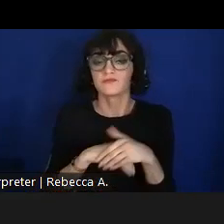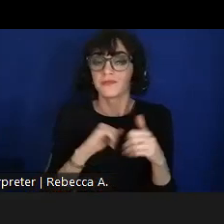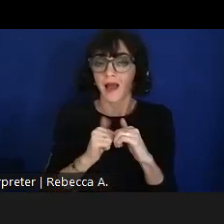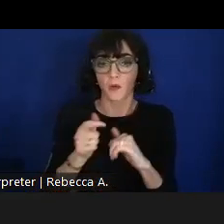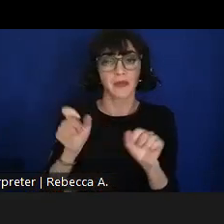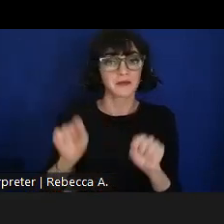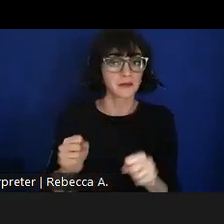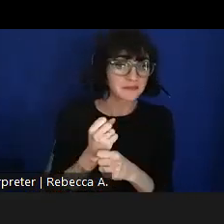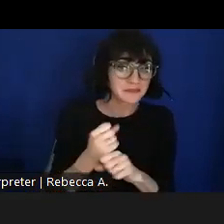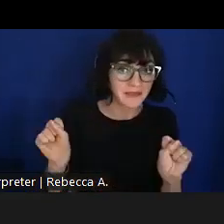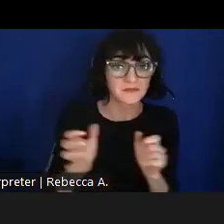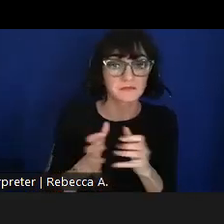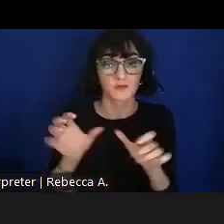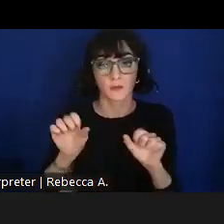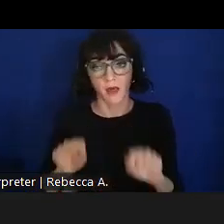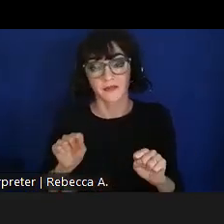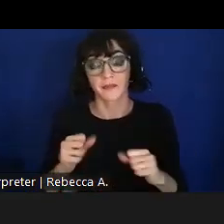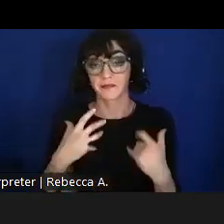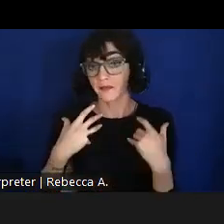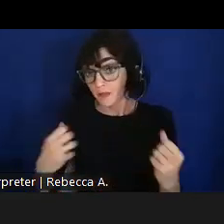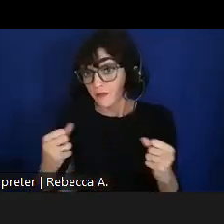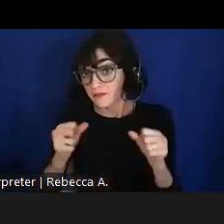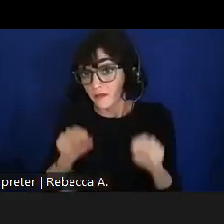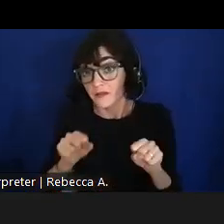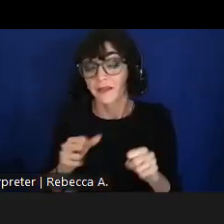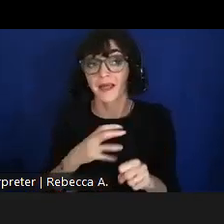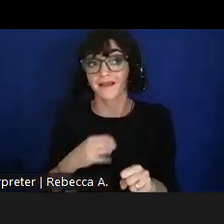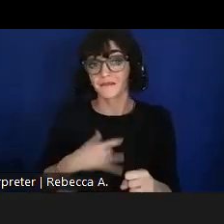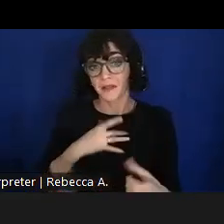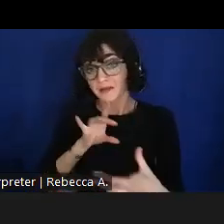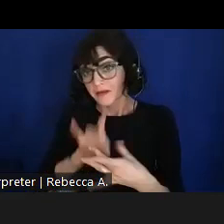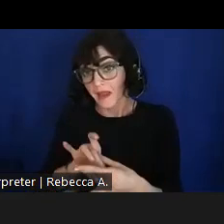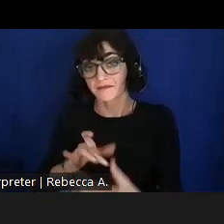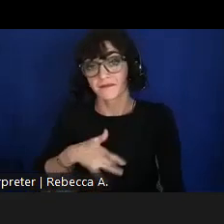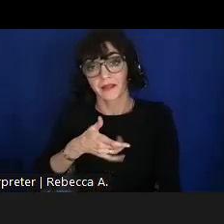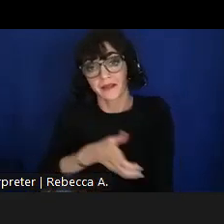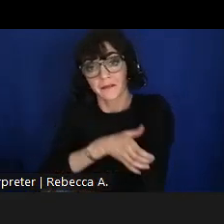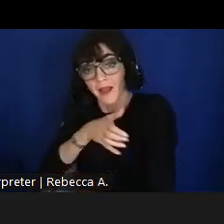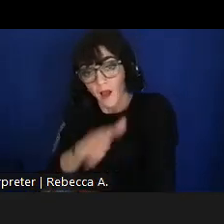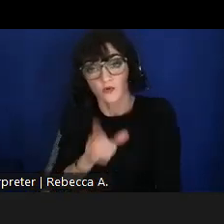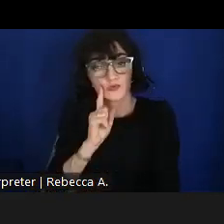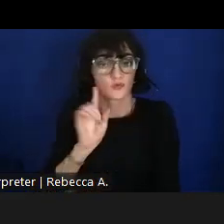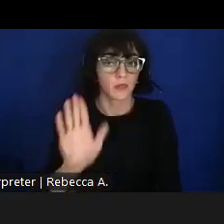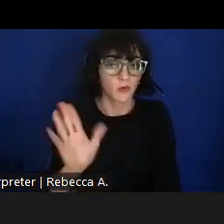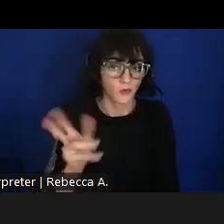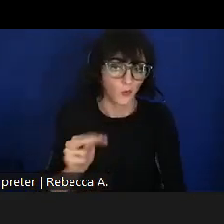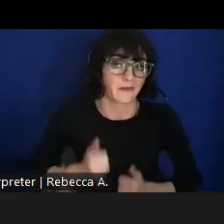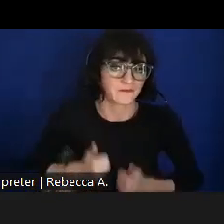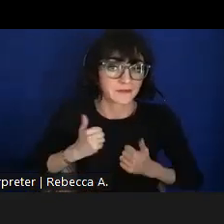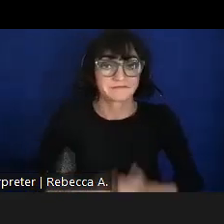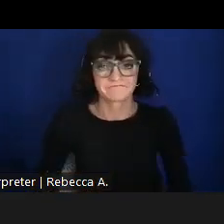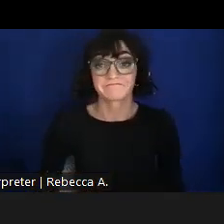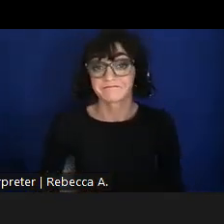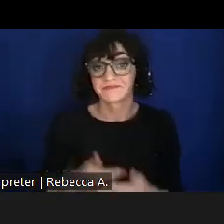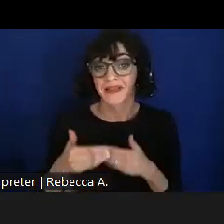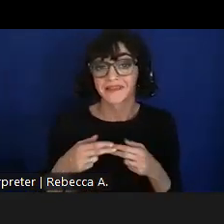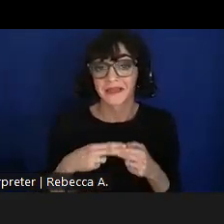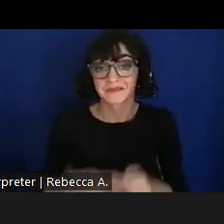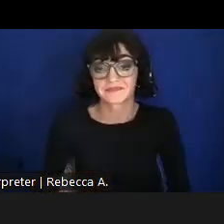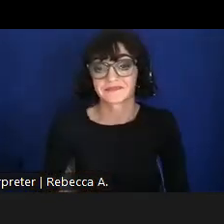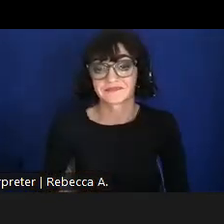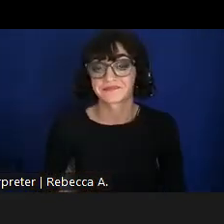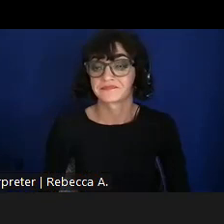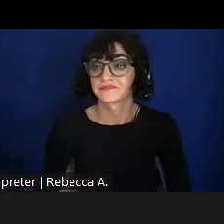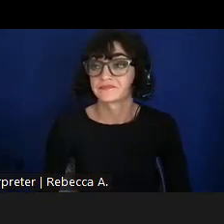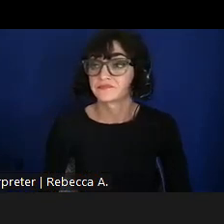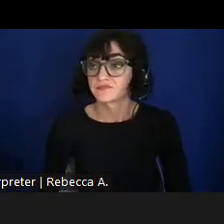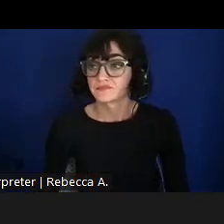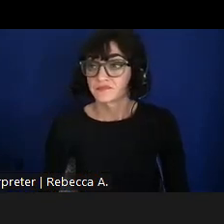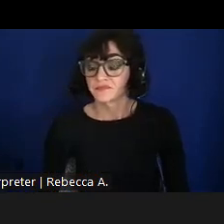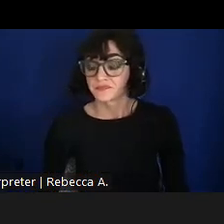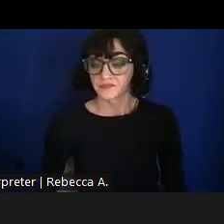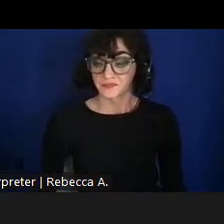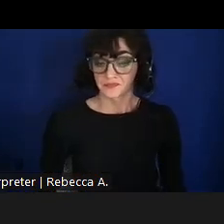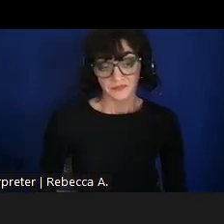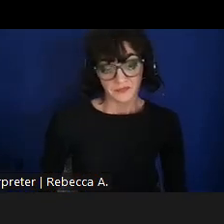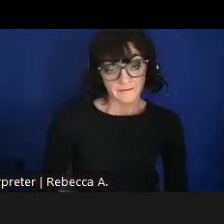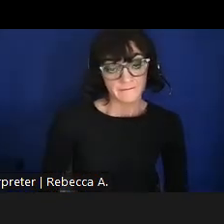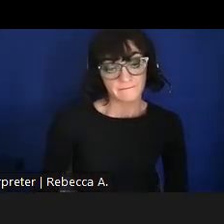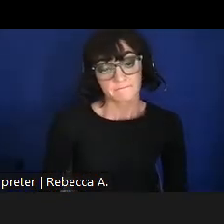as possible and as connected and empowered as possible in their own lives, next